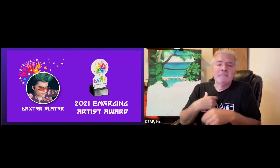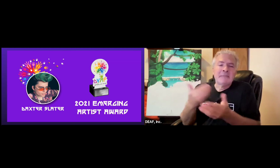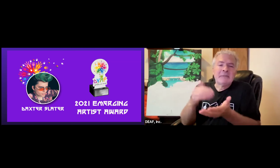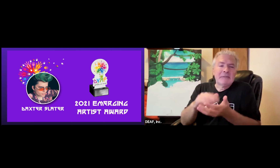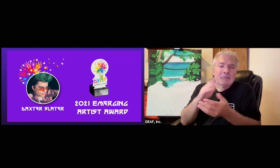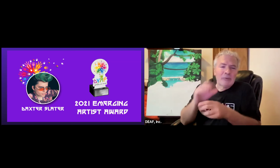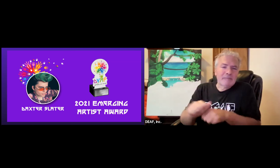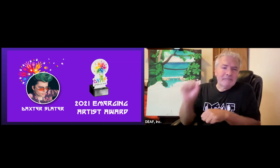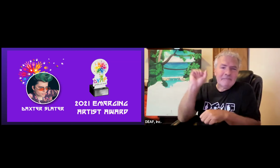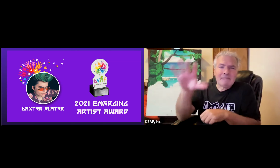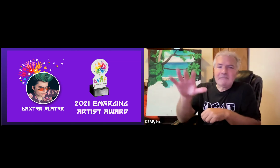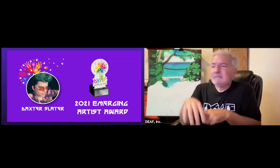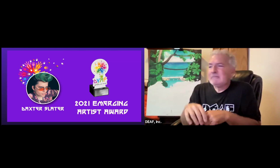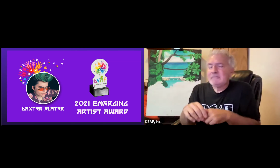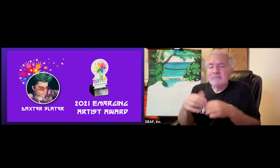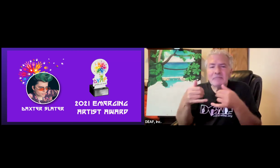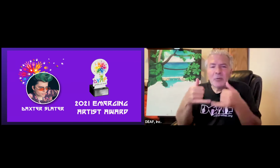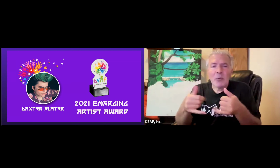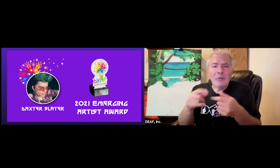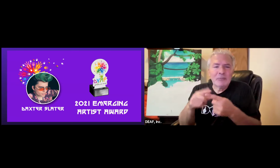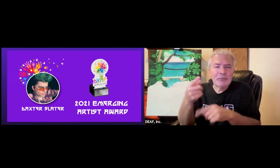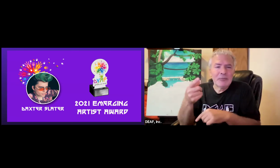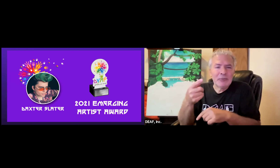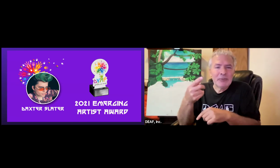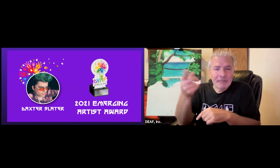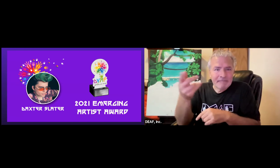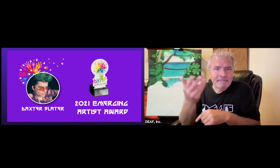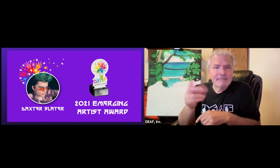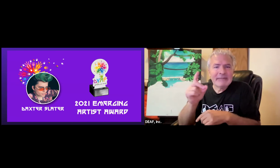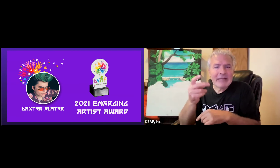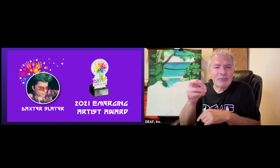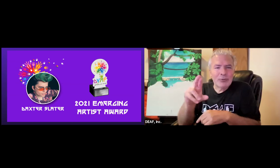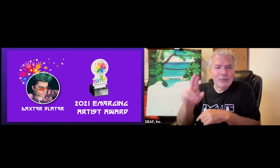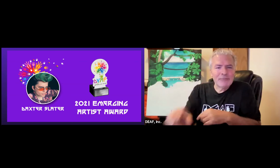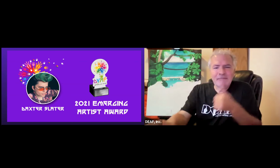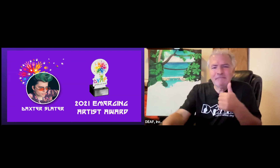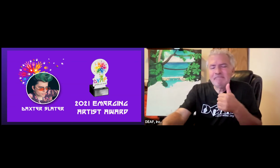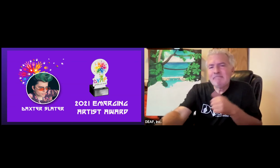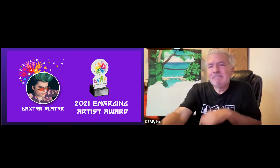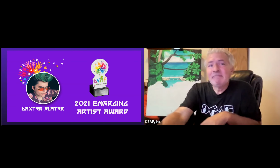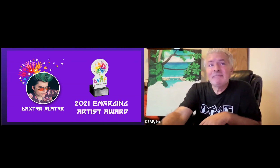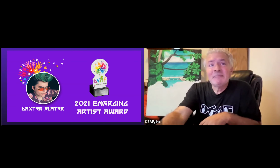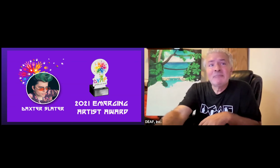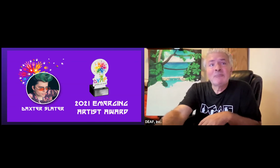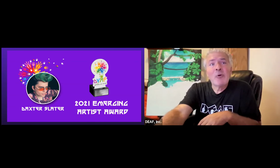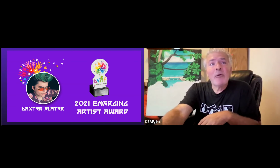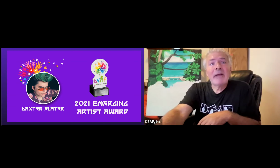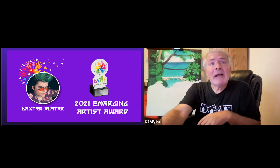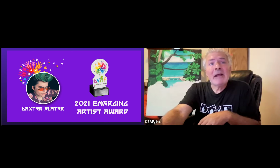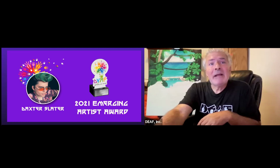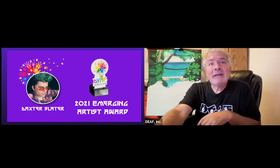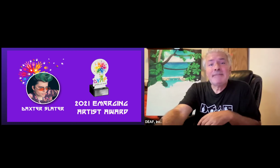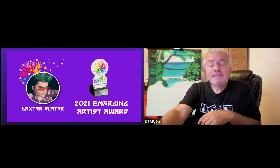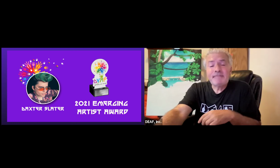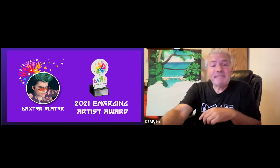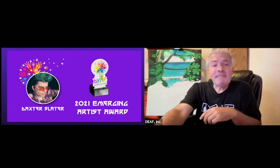Again, we will be mailing out that award to Daxter.